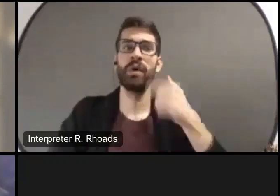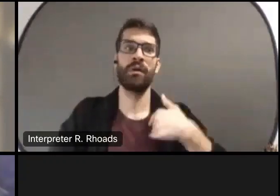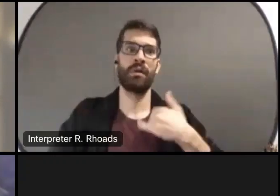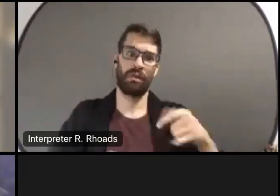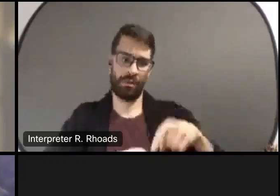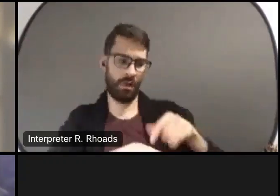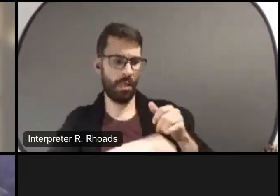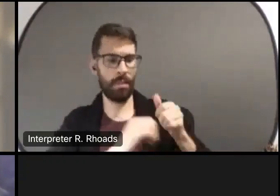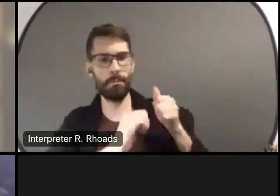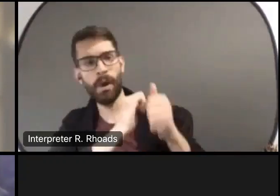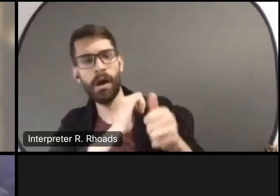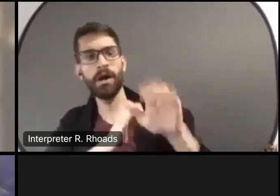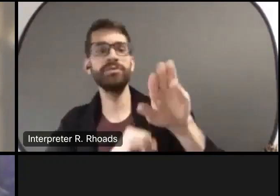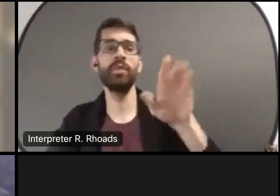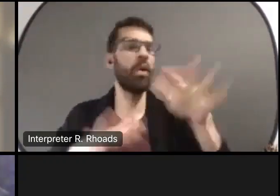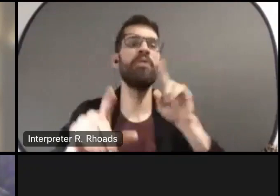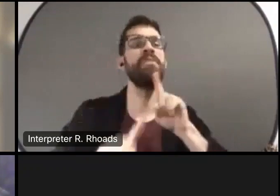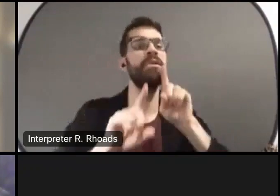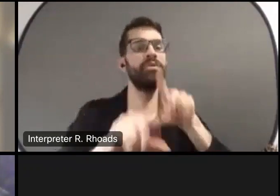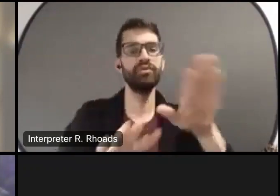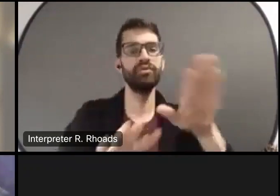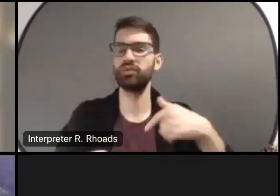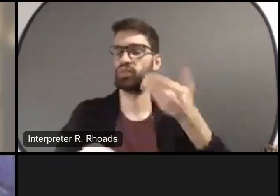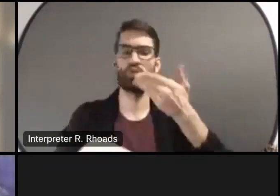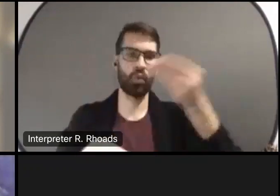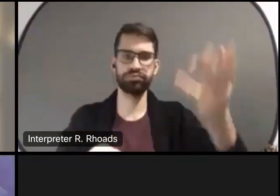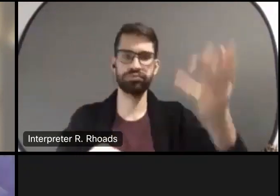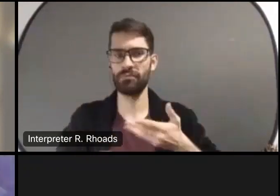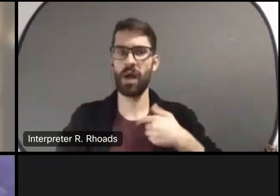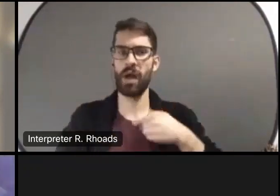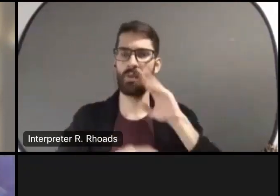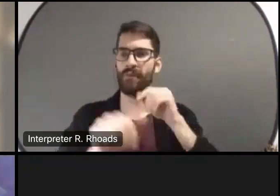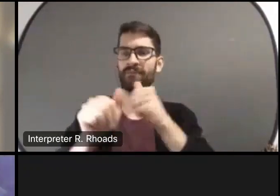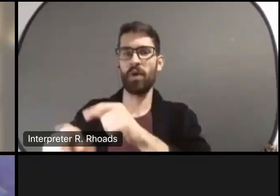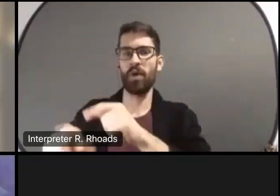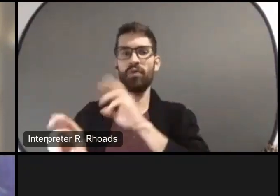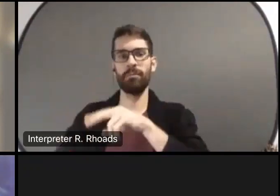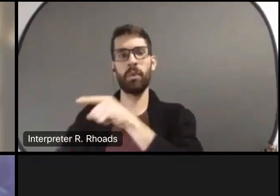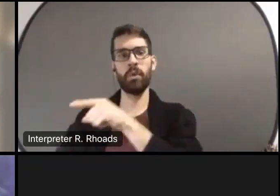answered this just say you've ... and I'll go back to the recording. So very quickly